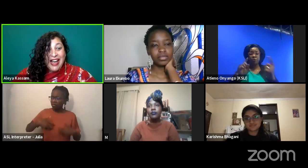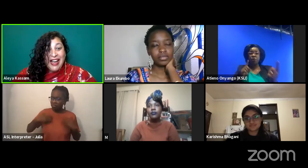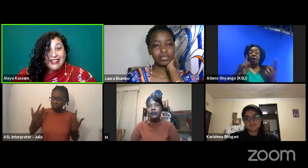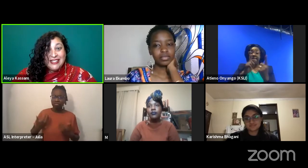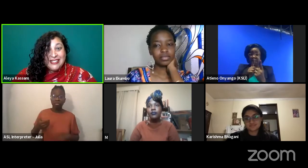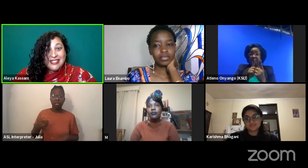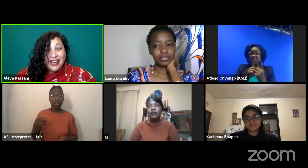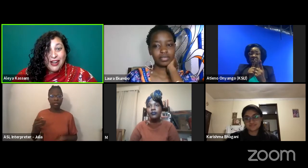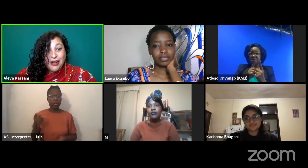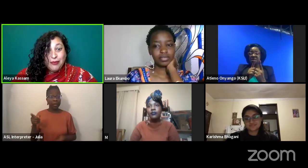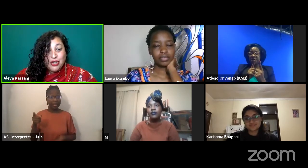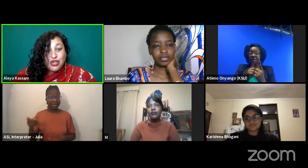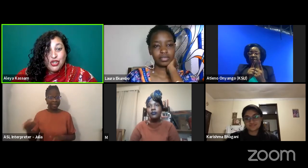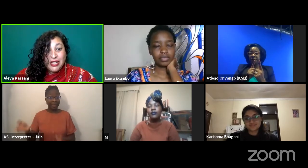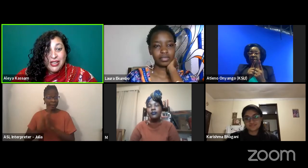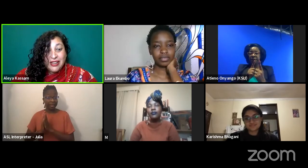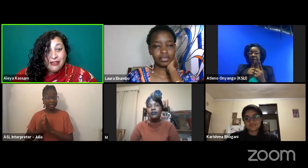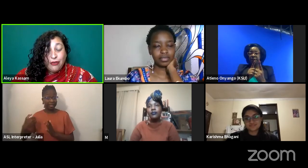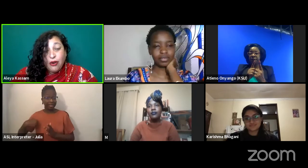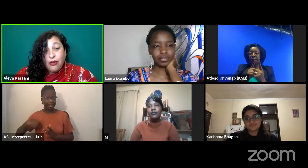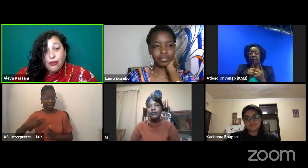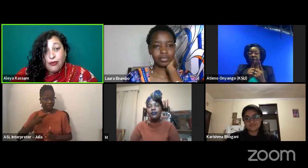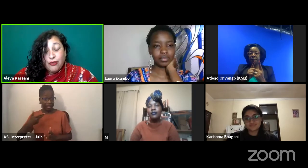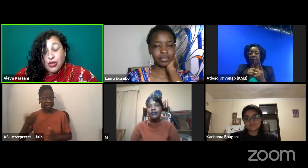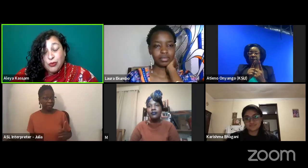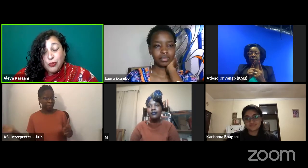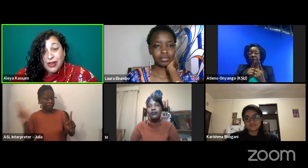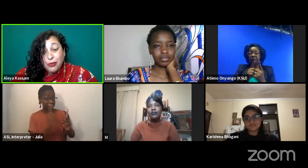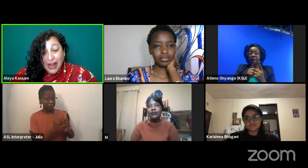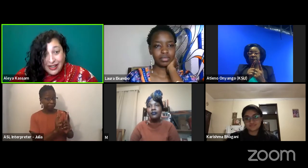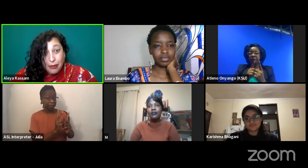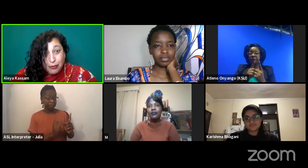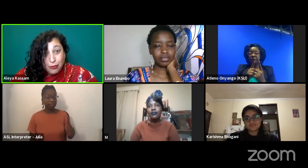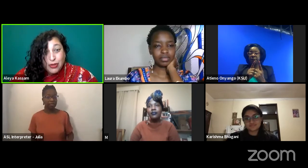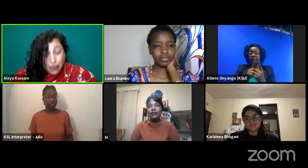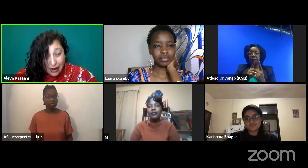And we ended up we traveled to go and see her to Nyeri.